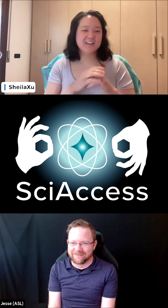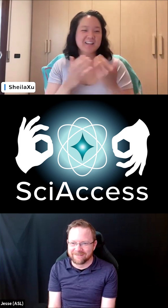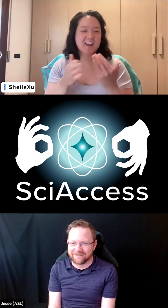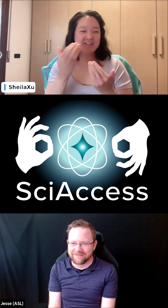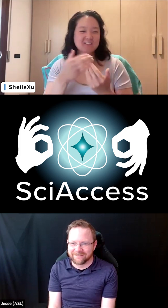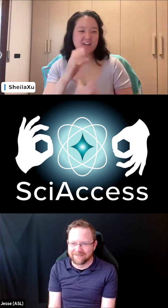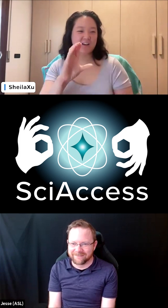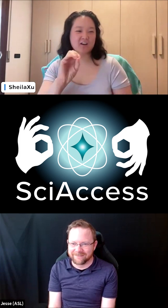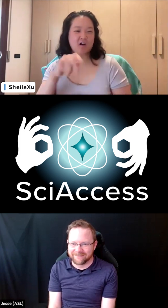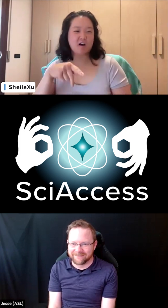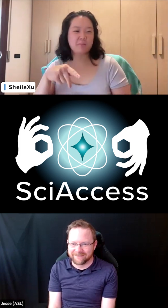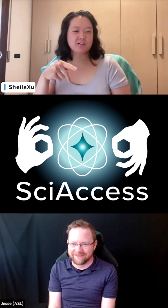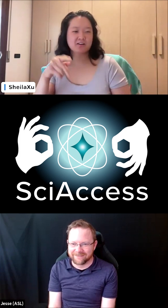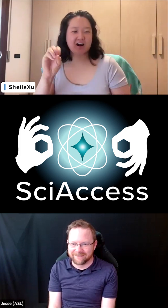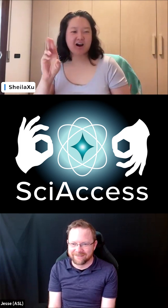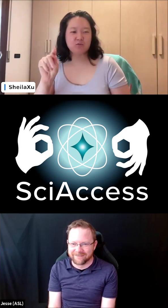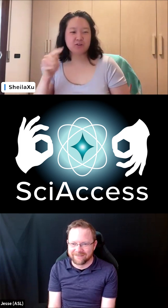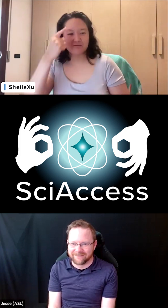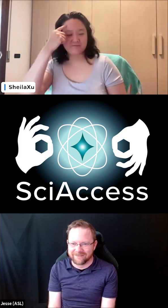It's almost an easy copout.